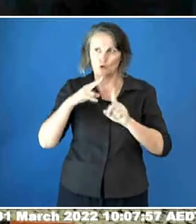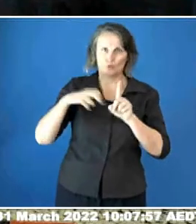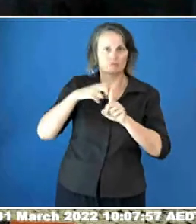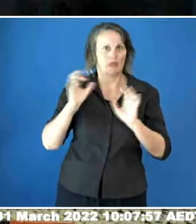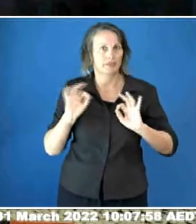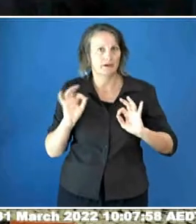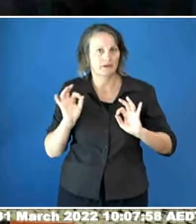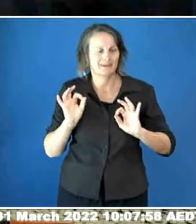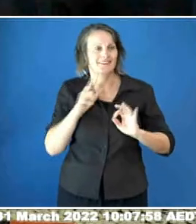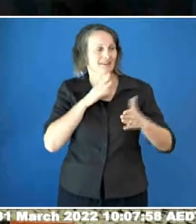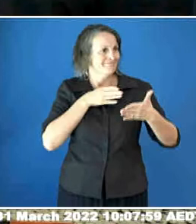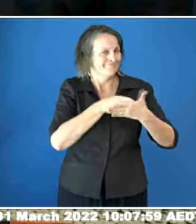access to support services.